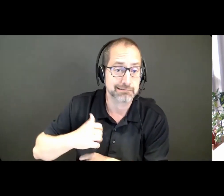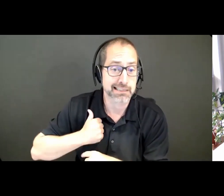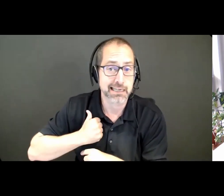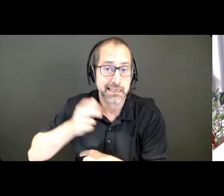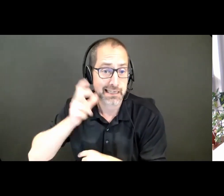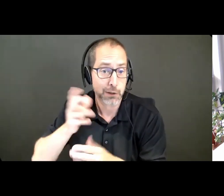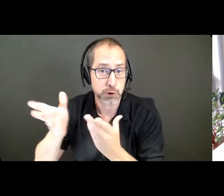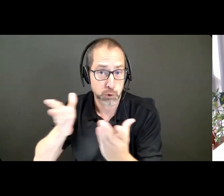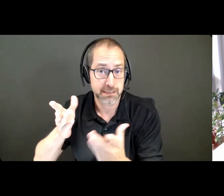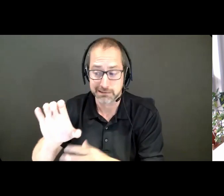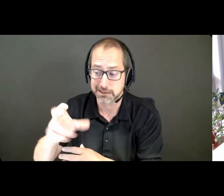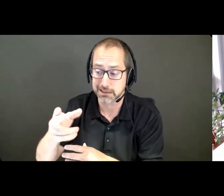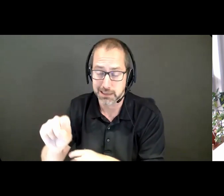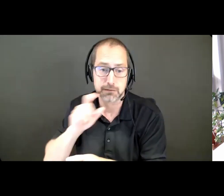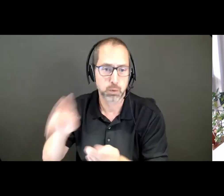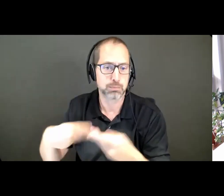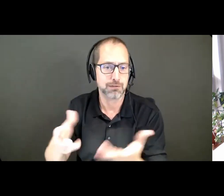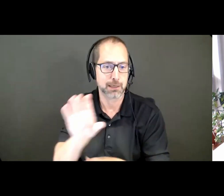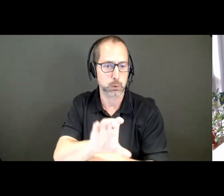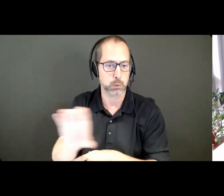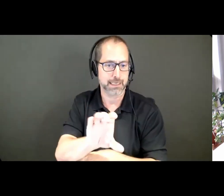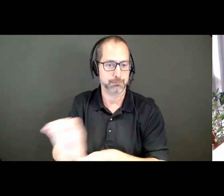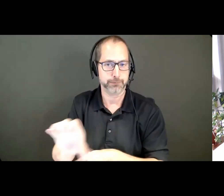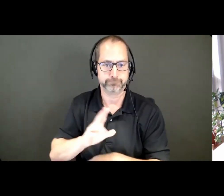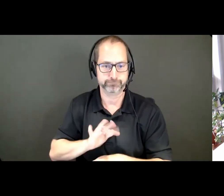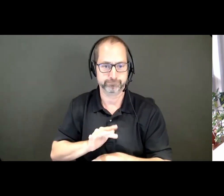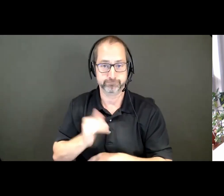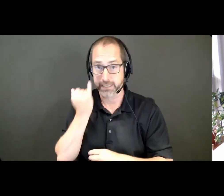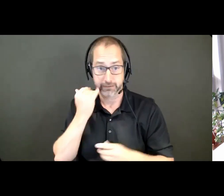if not on your screens now, you can select a button at the bottom of your screen.